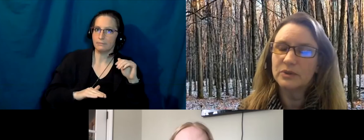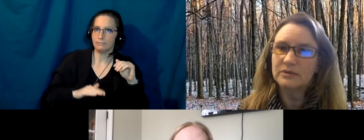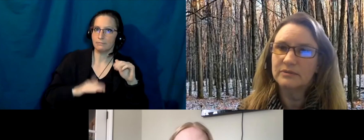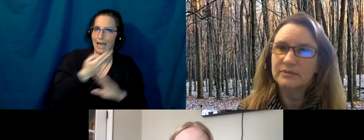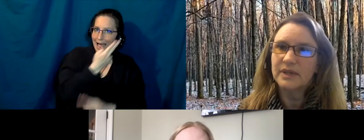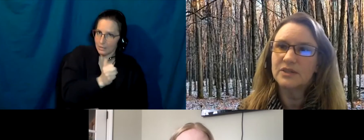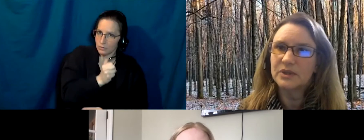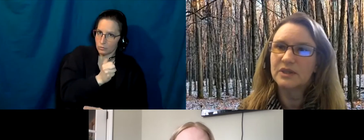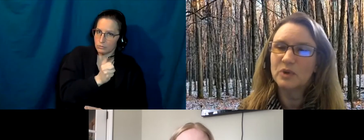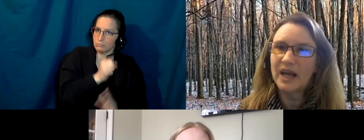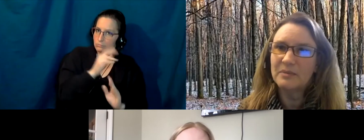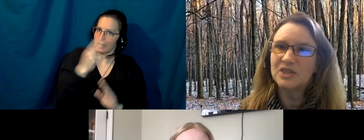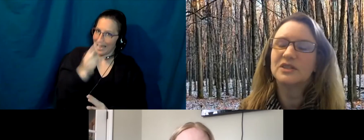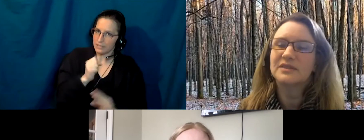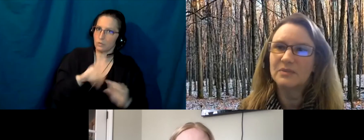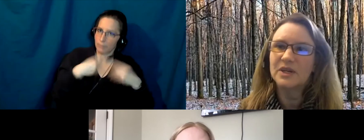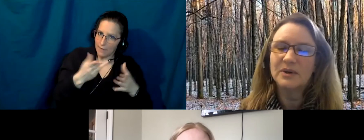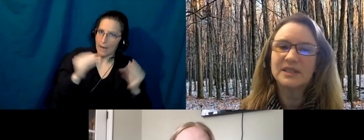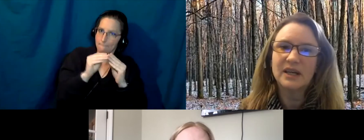High school gives more accommodations than when you go